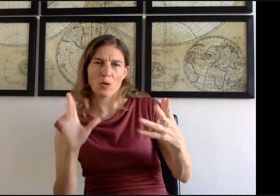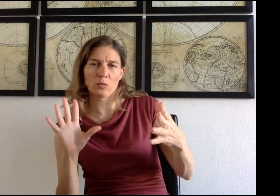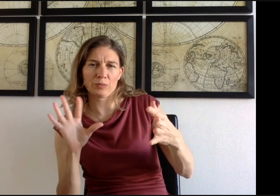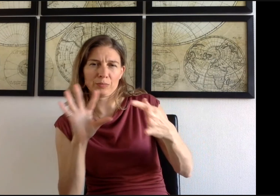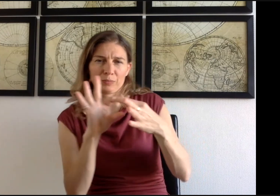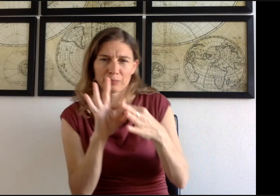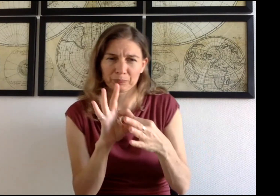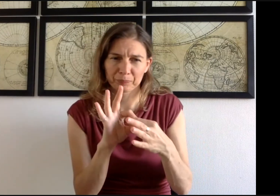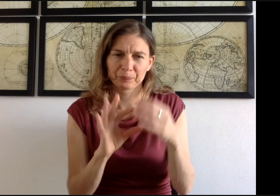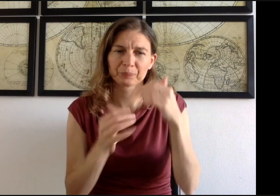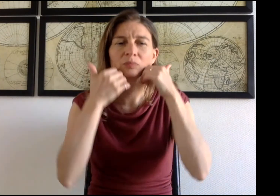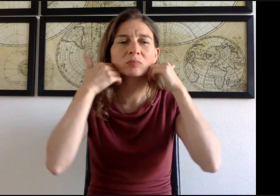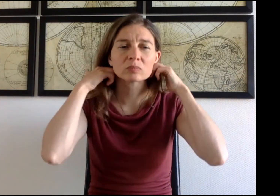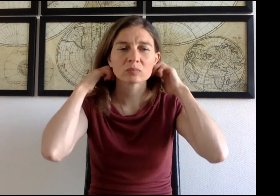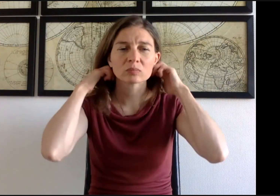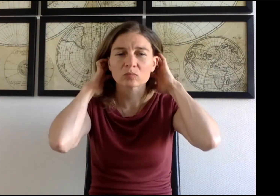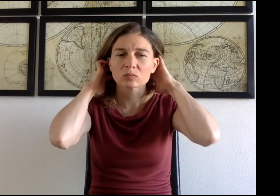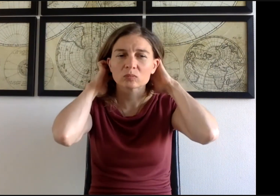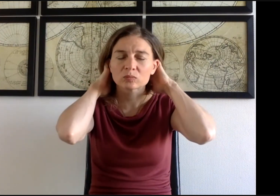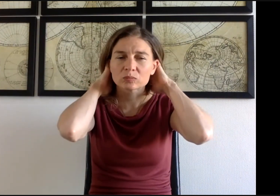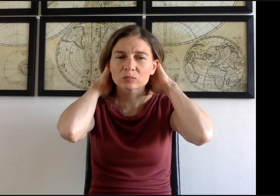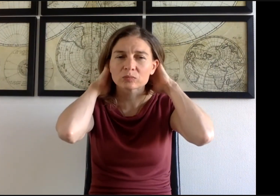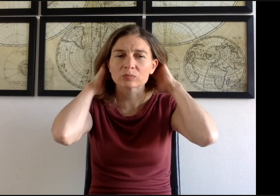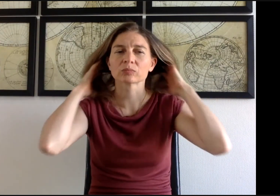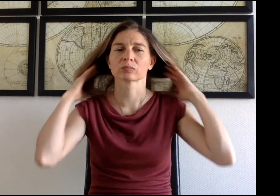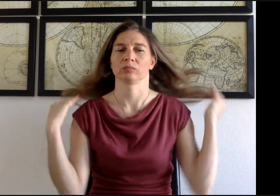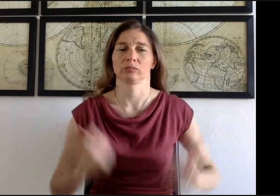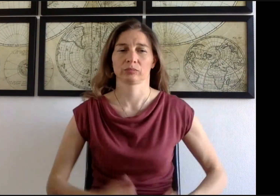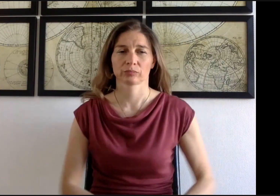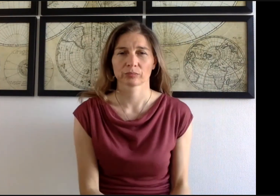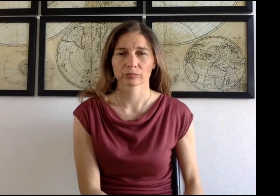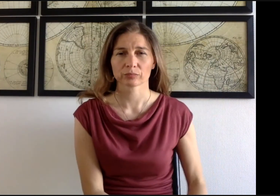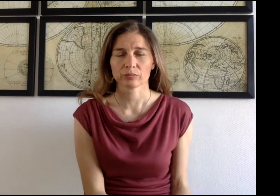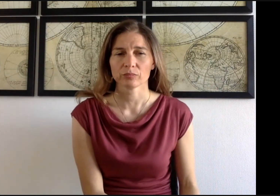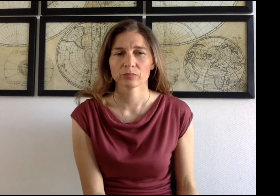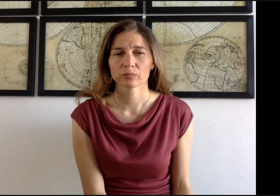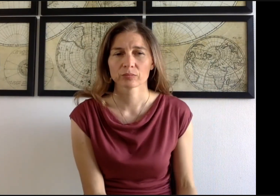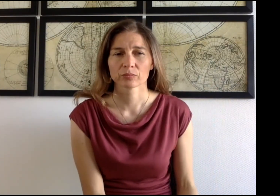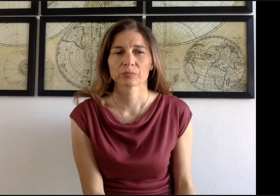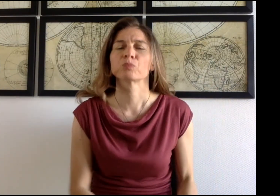ANDRÉ: Okay. What we'll do then, I'll pass to the questions we have.